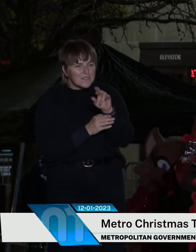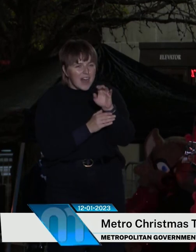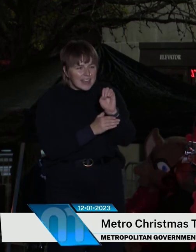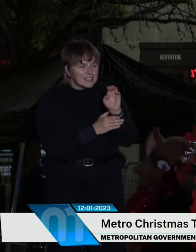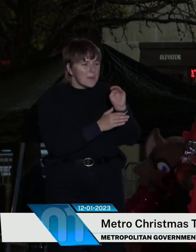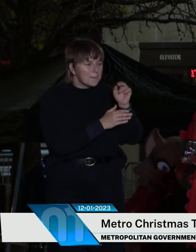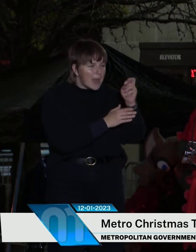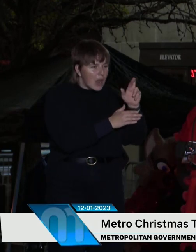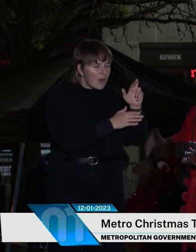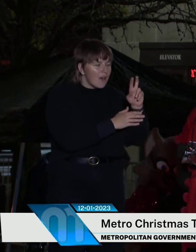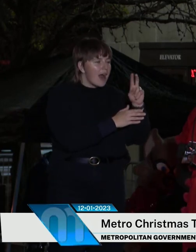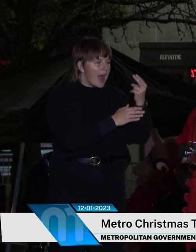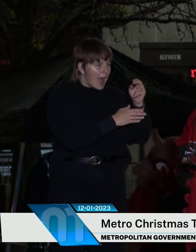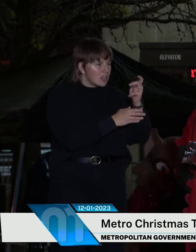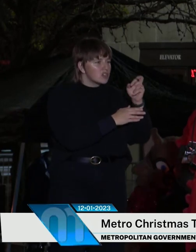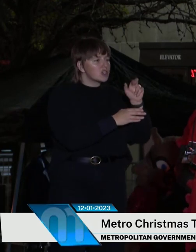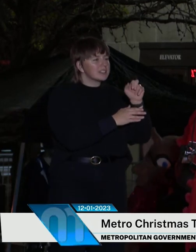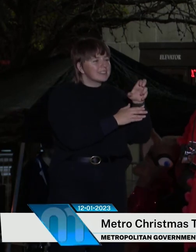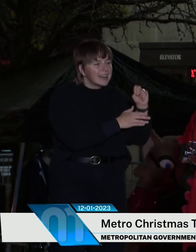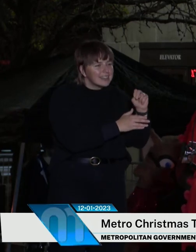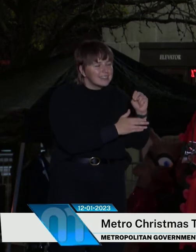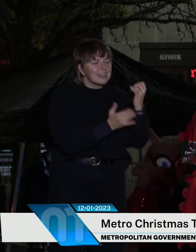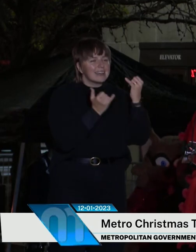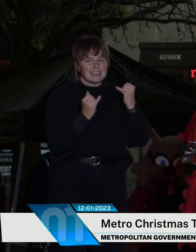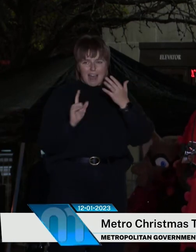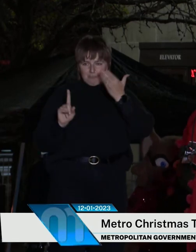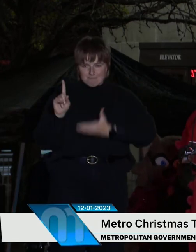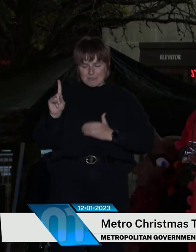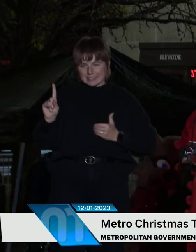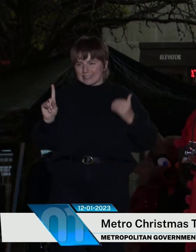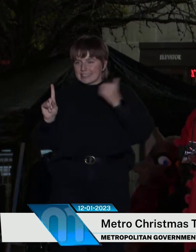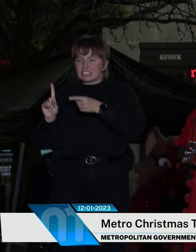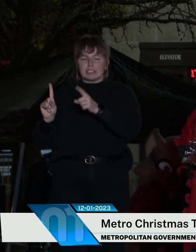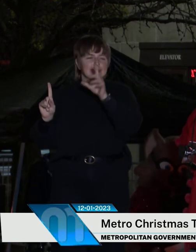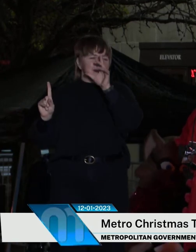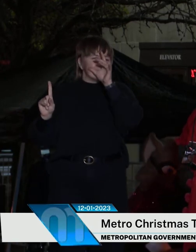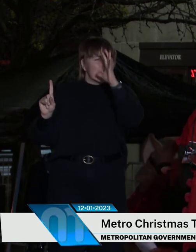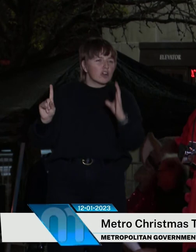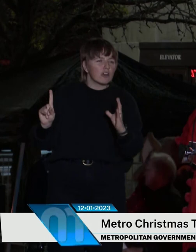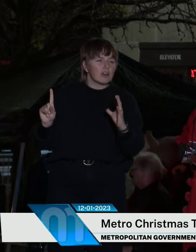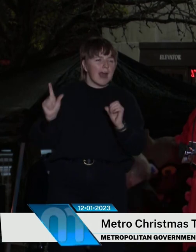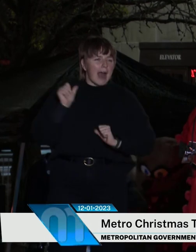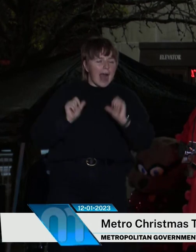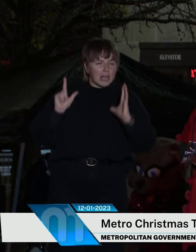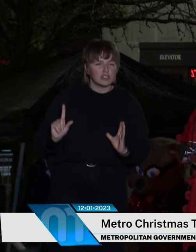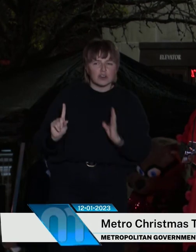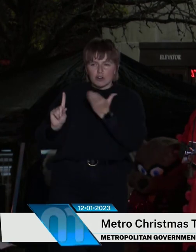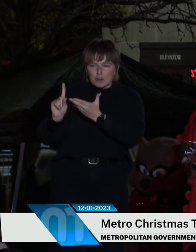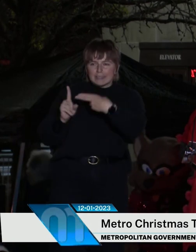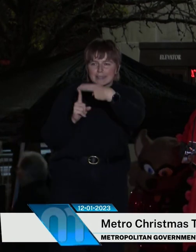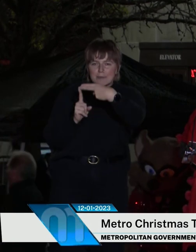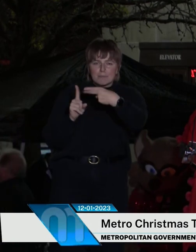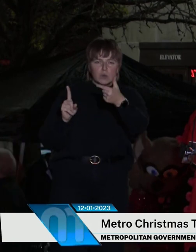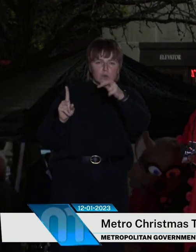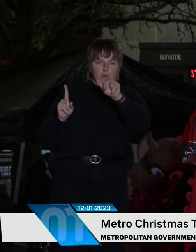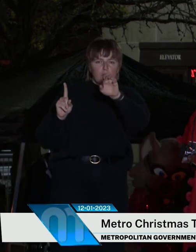ALL RIGHT. THANKS TO VICE MAYOR HENDERSON AND NOW COMING TO THE